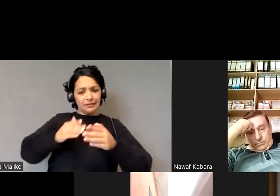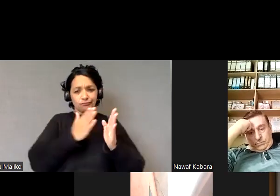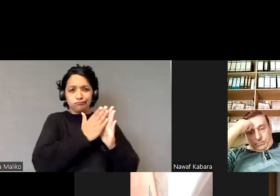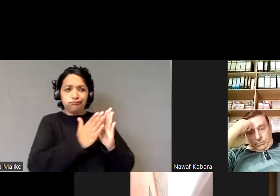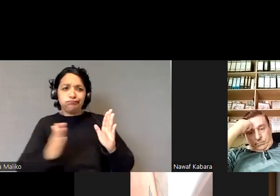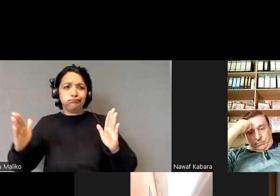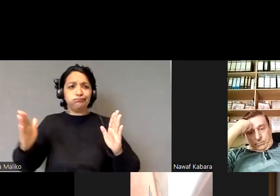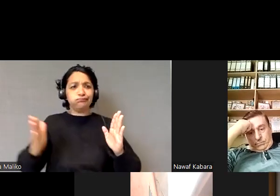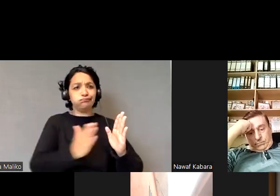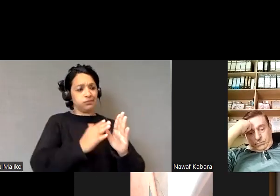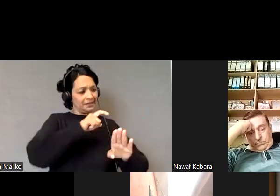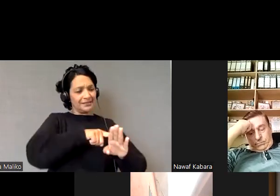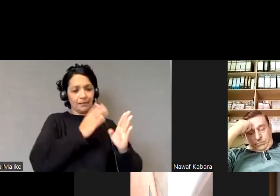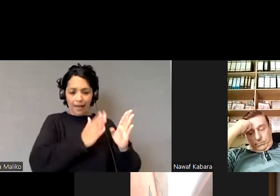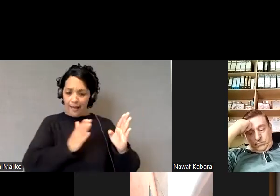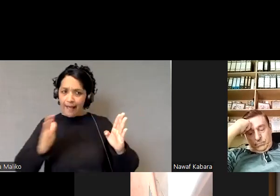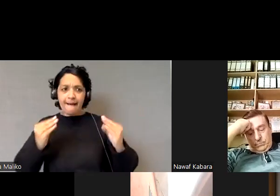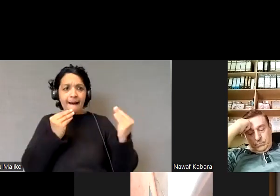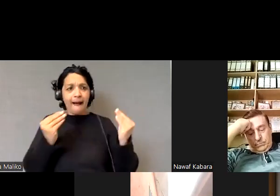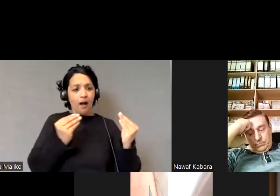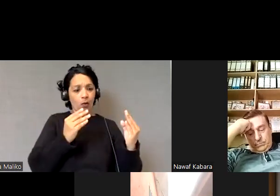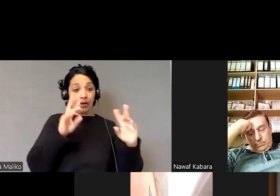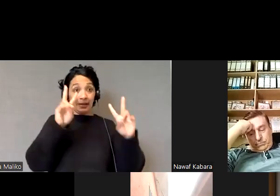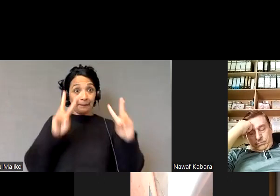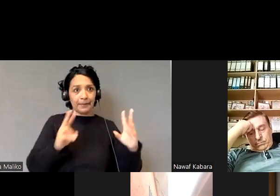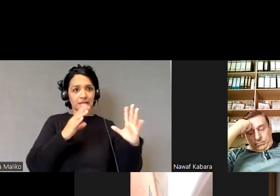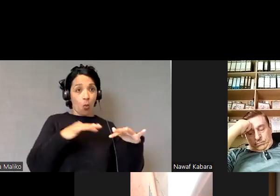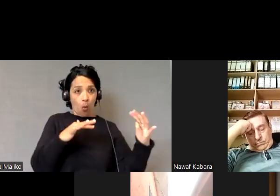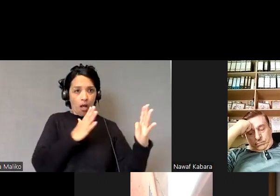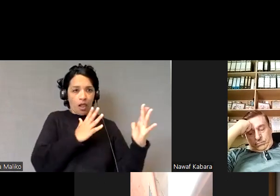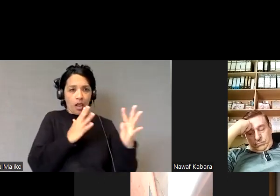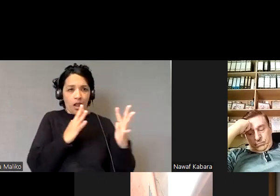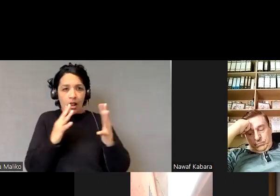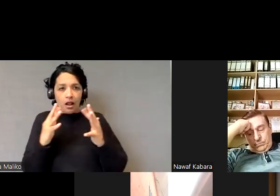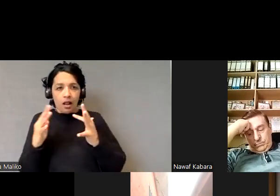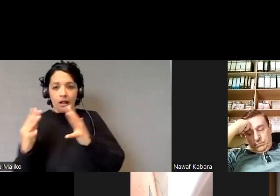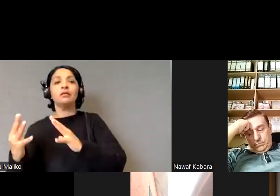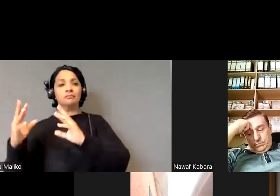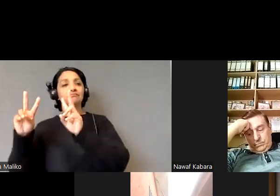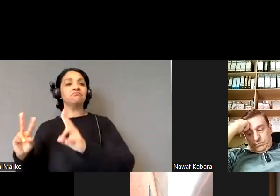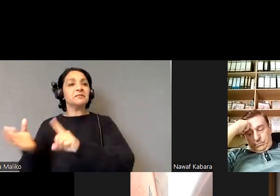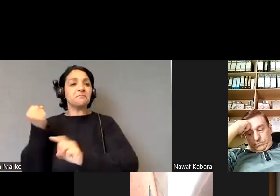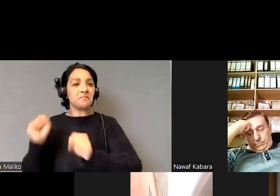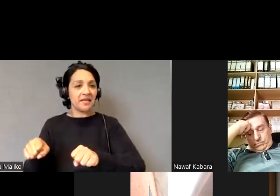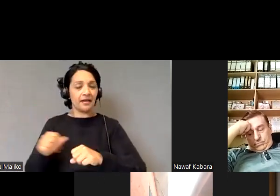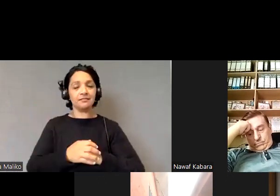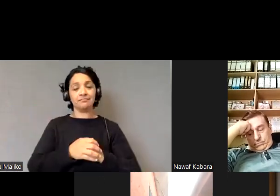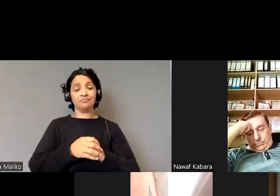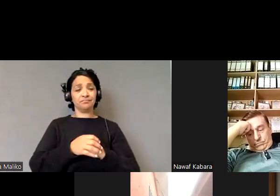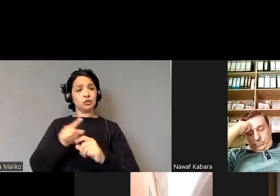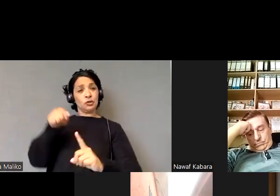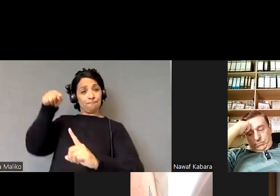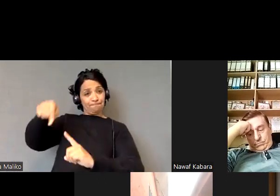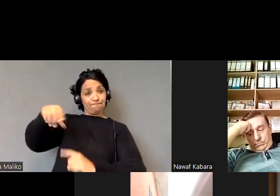now we're at a particular stage in Ukraine and it probably illustrates there is more